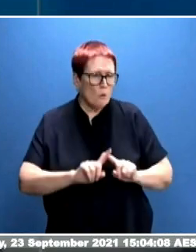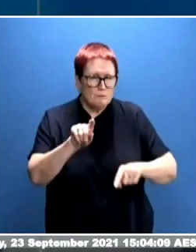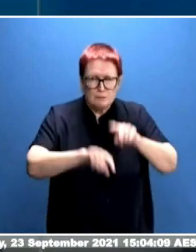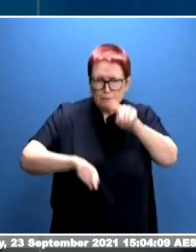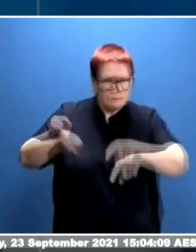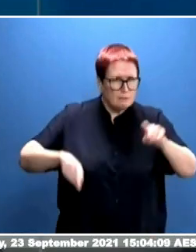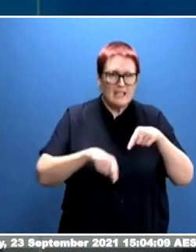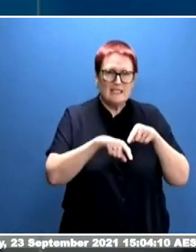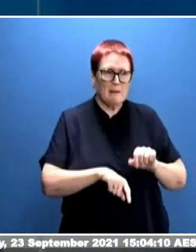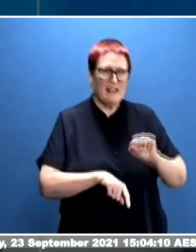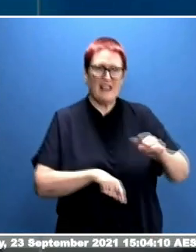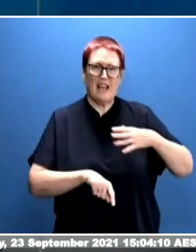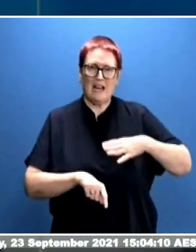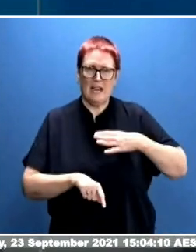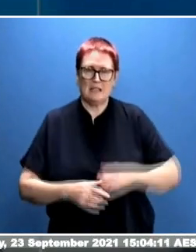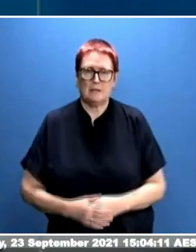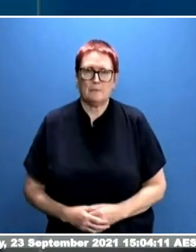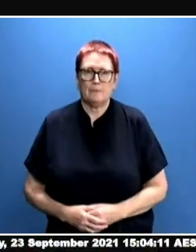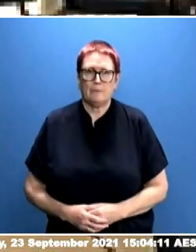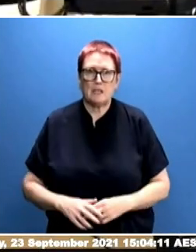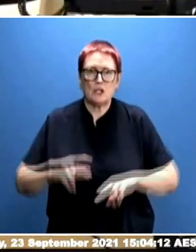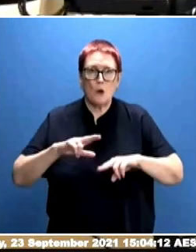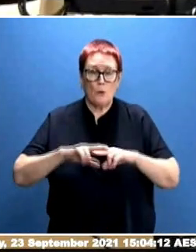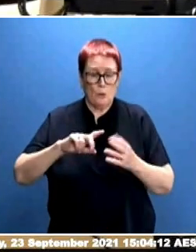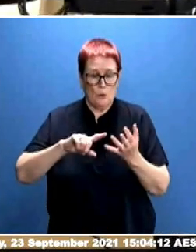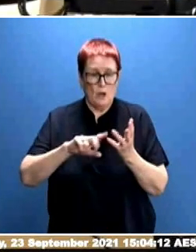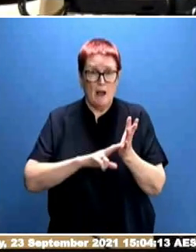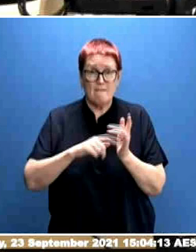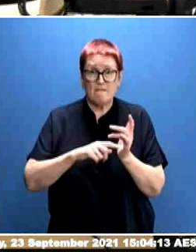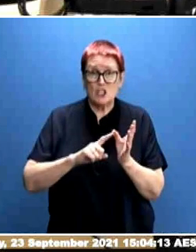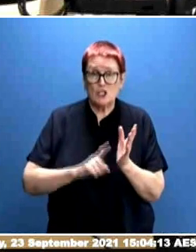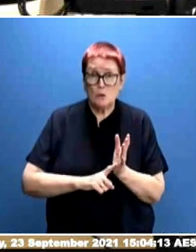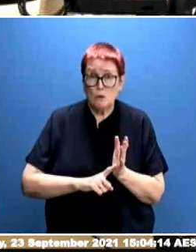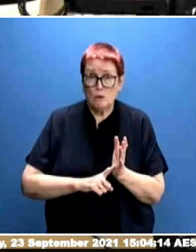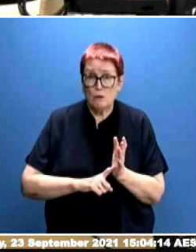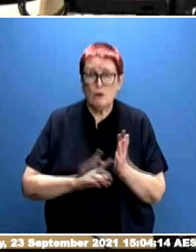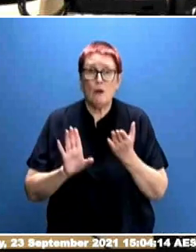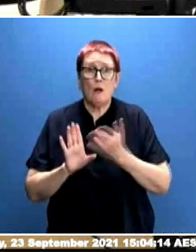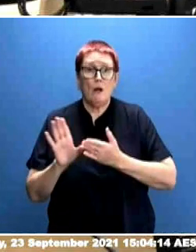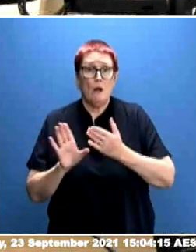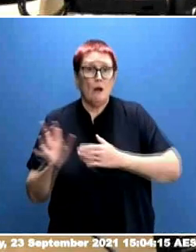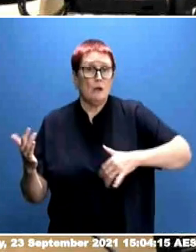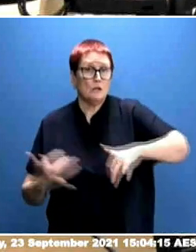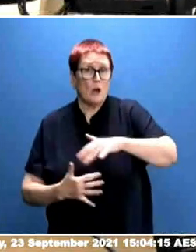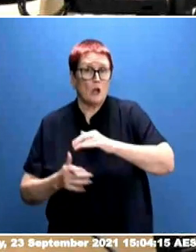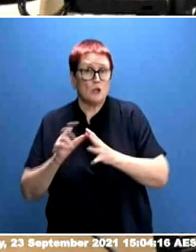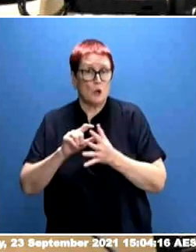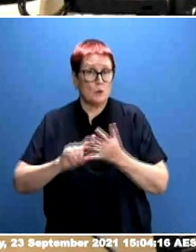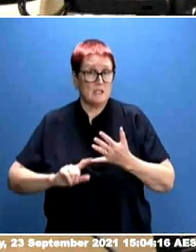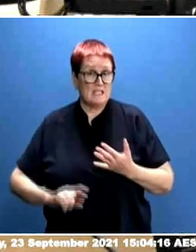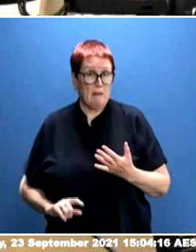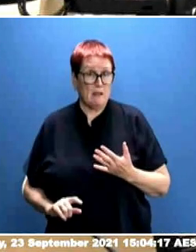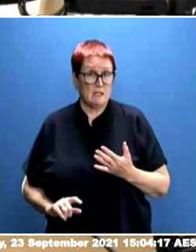So functional and psychosocial disability, a child who's presenting with the